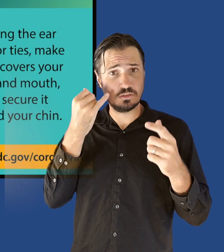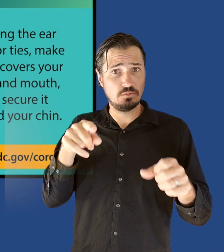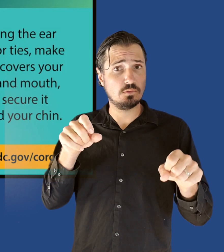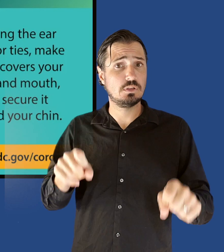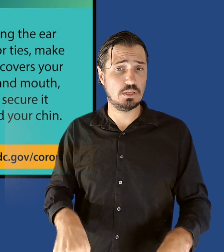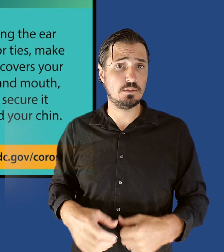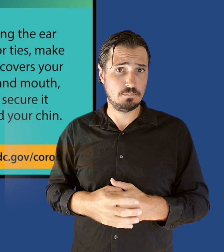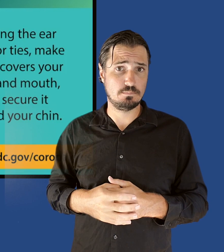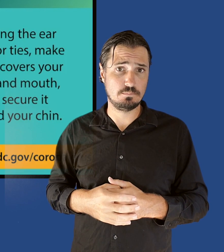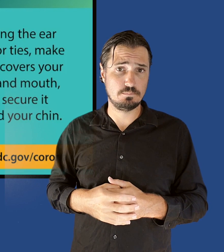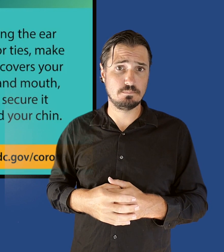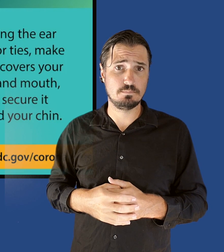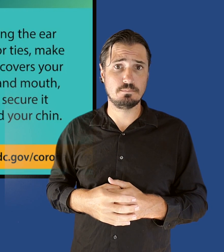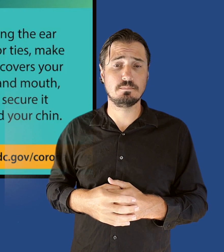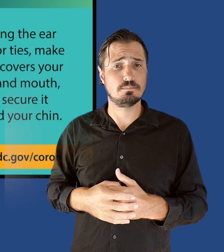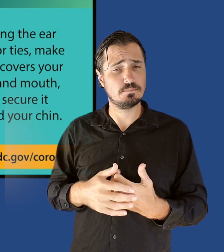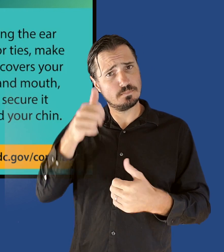if at all possible for you to do so.